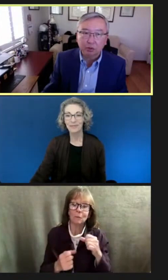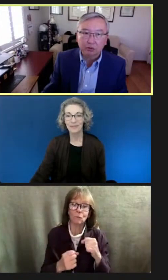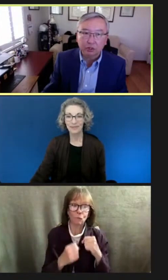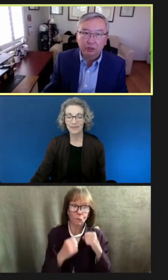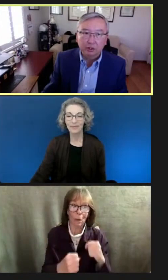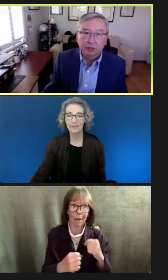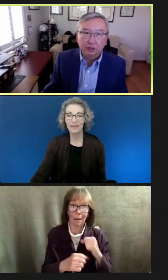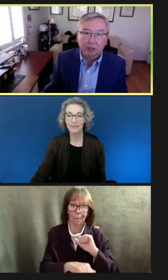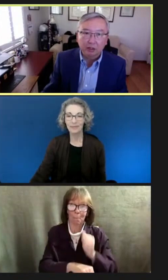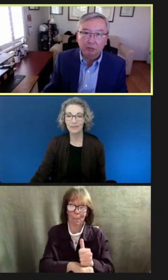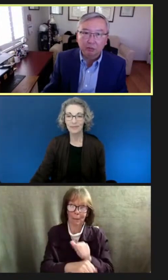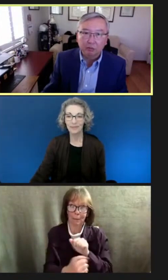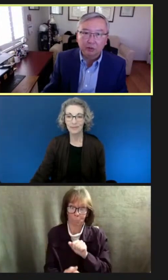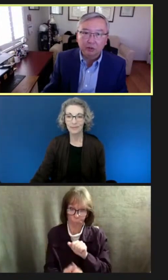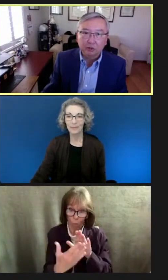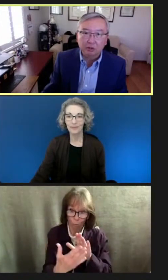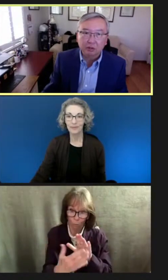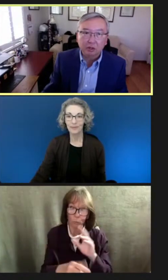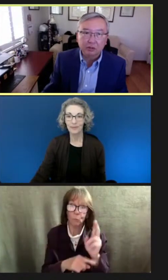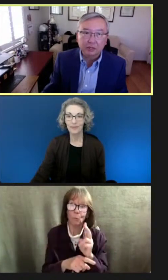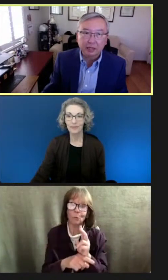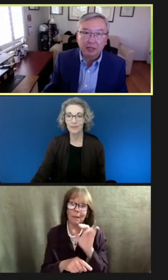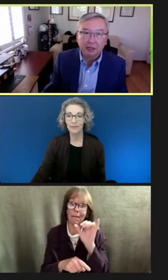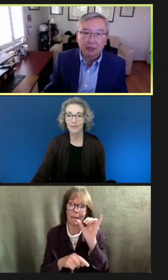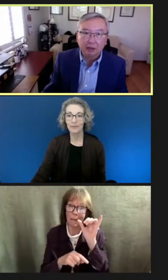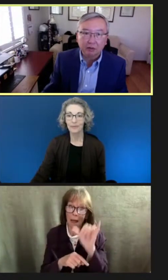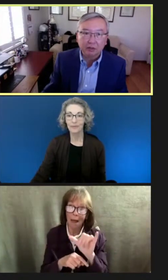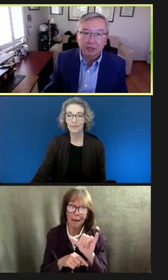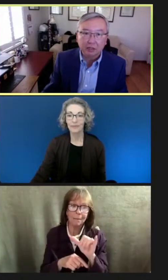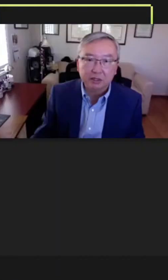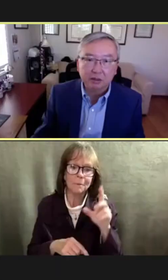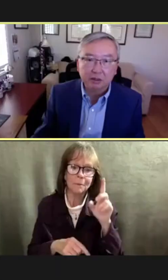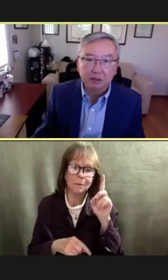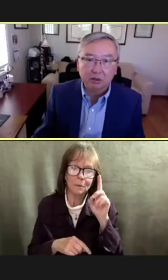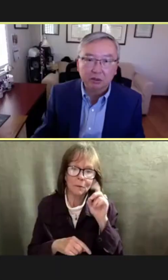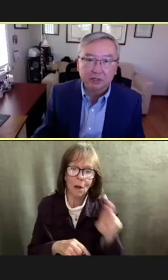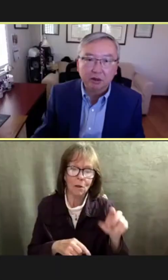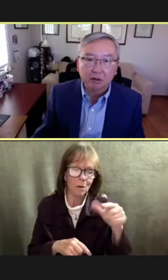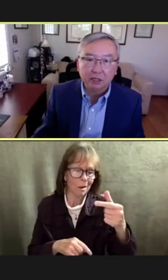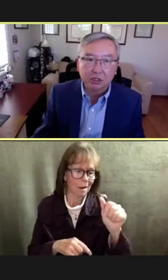Dr. Gaus and I are going to start teaching CBT